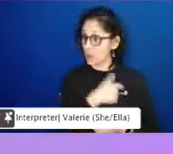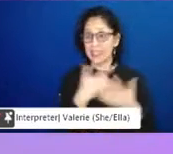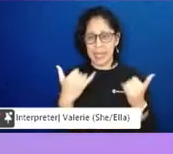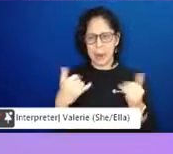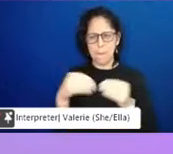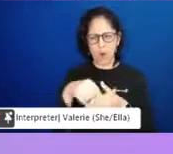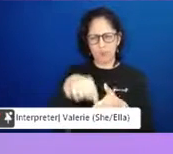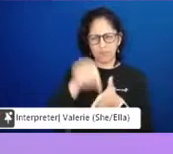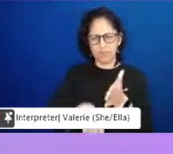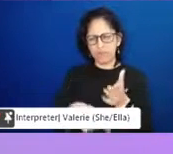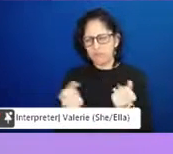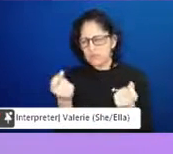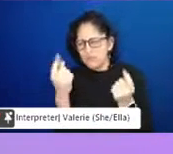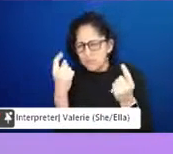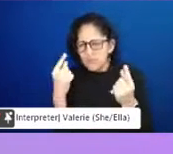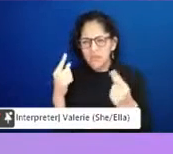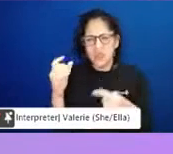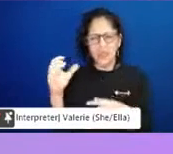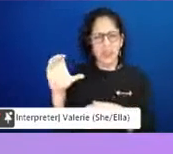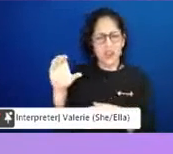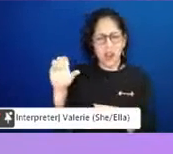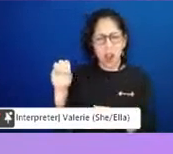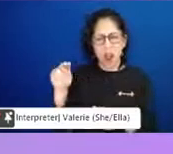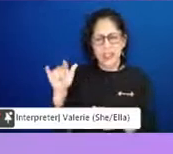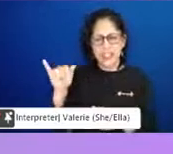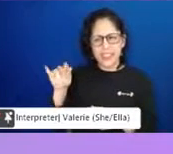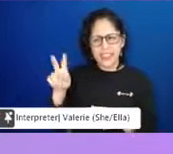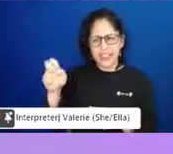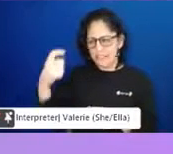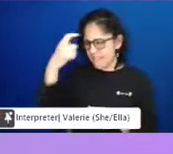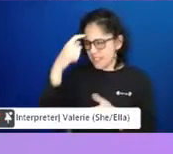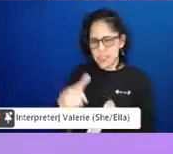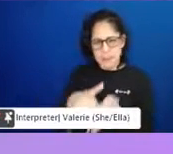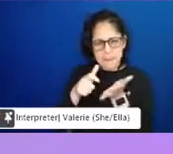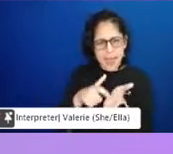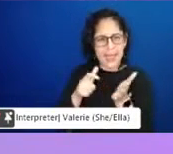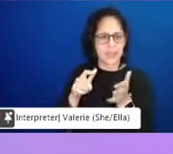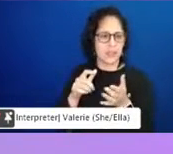Focus decision making recall and communication a little more